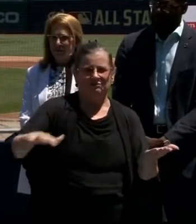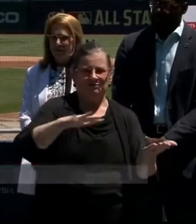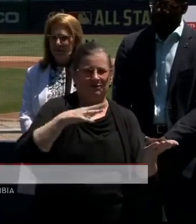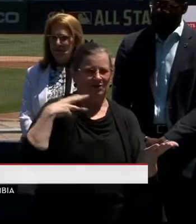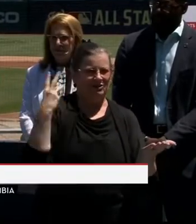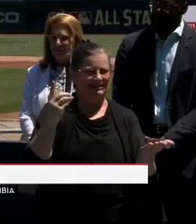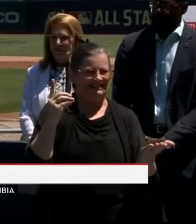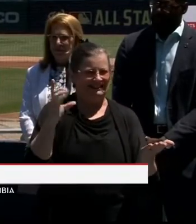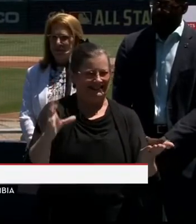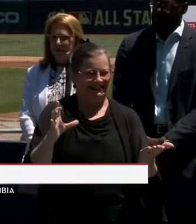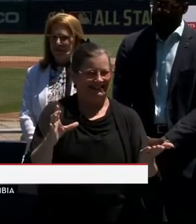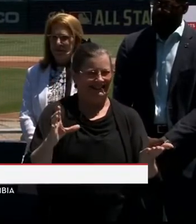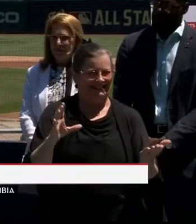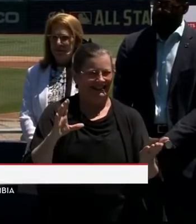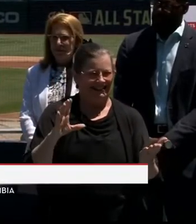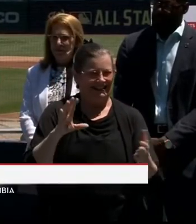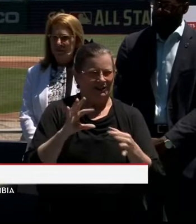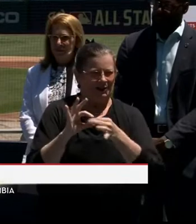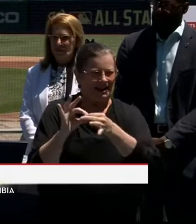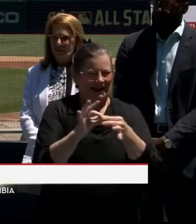GAME AT AUDI FIELD THIS SATURDAY.